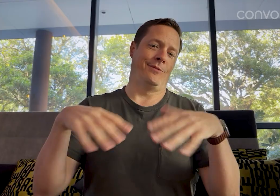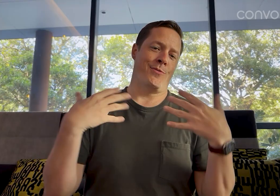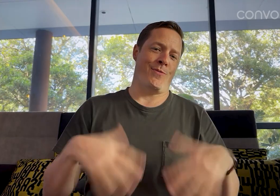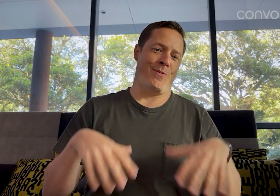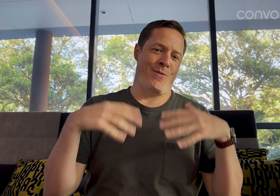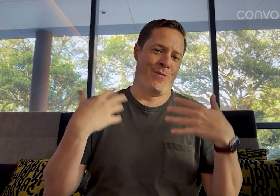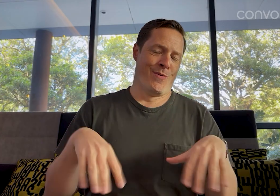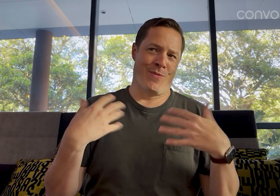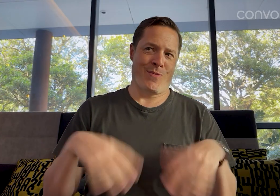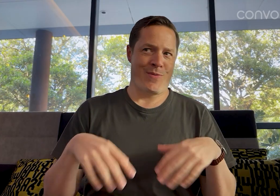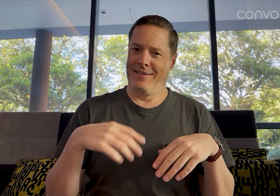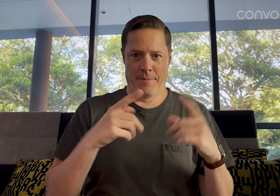Wow!